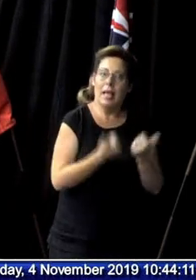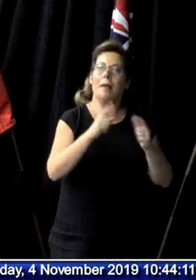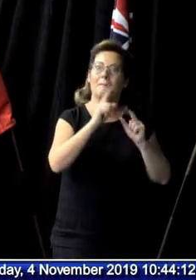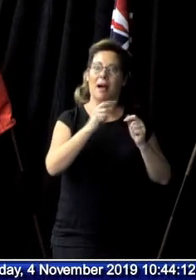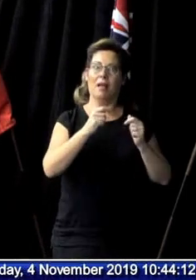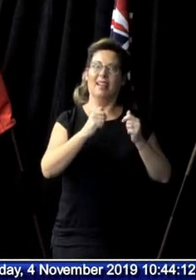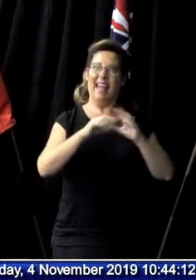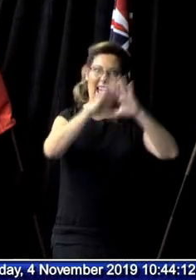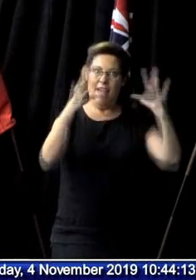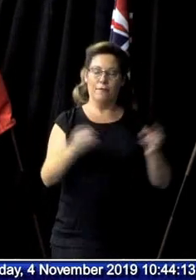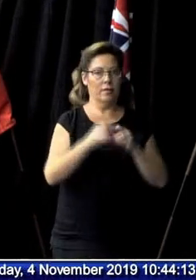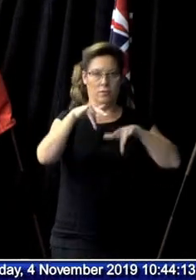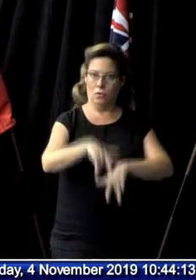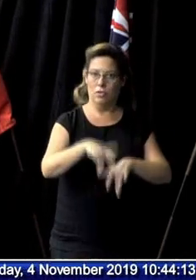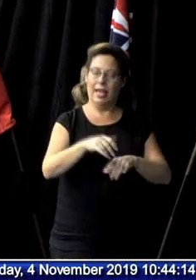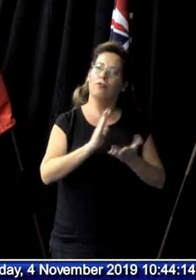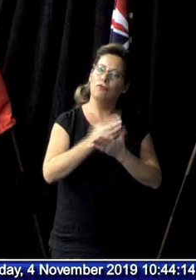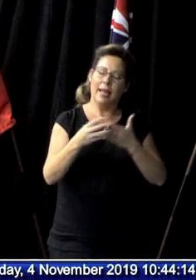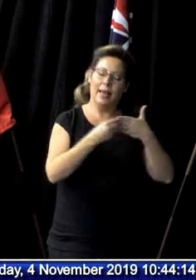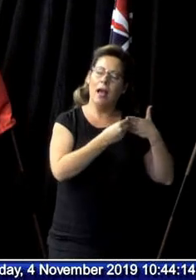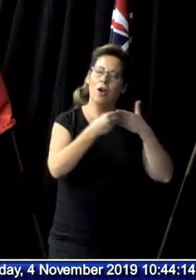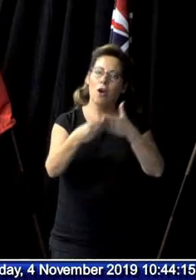wishing to make submissions or provide information.